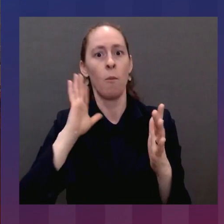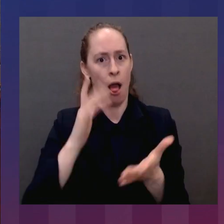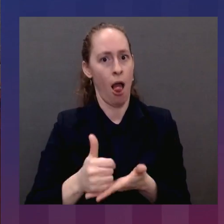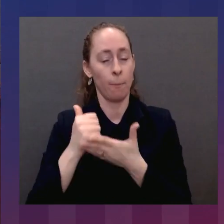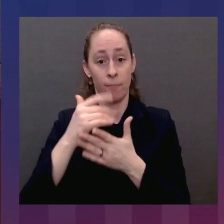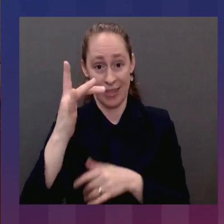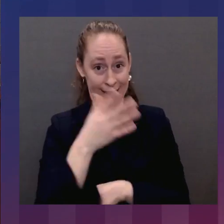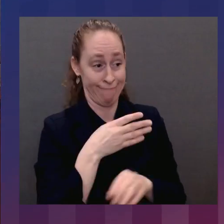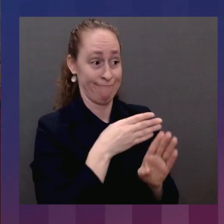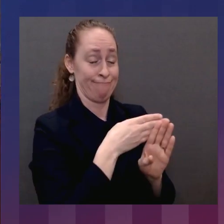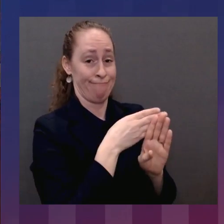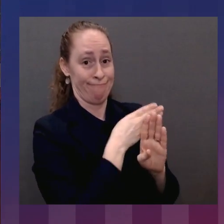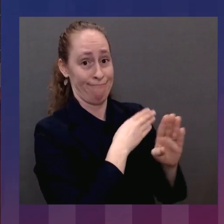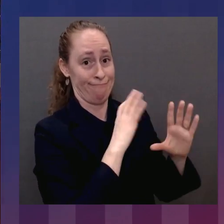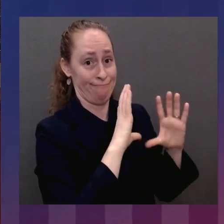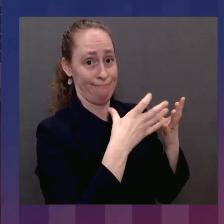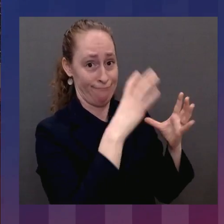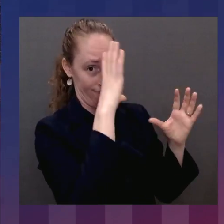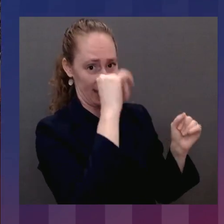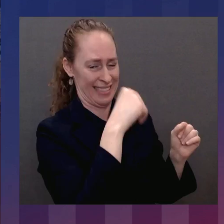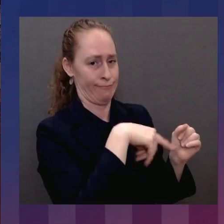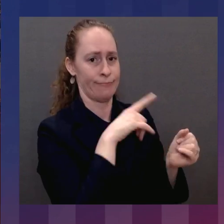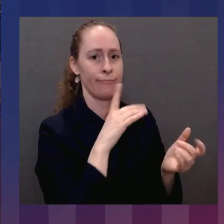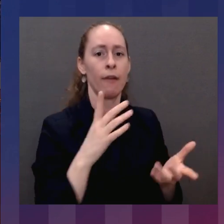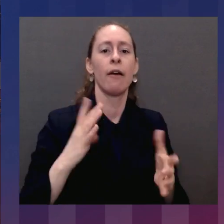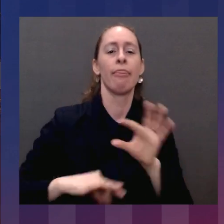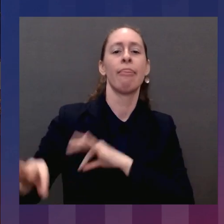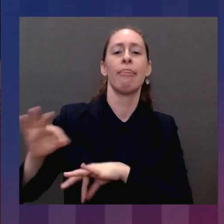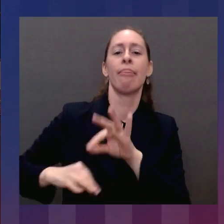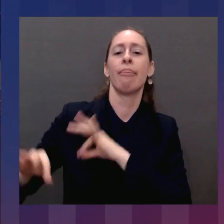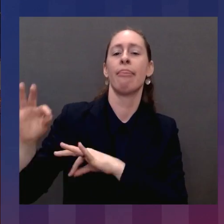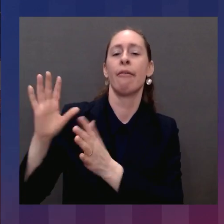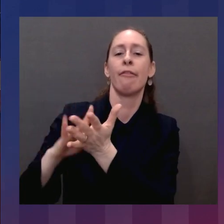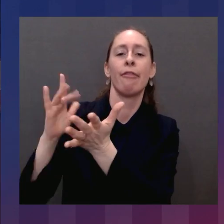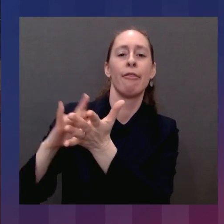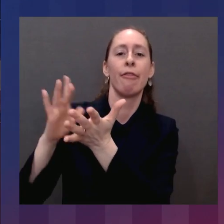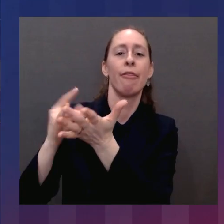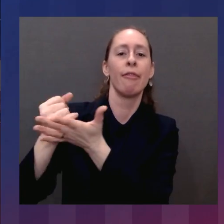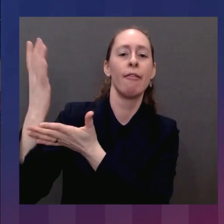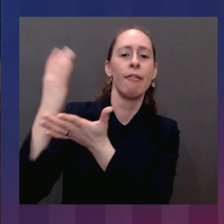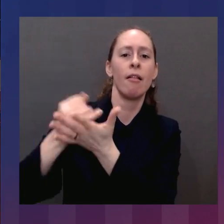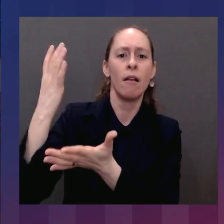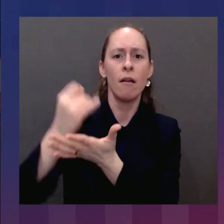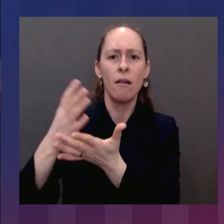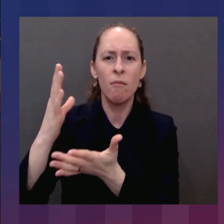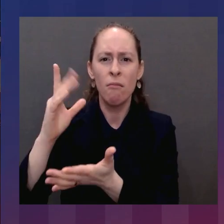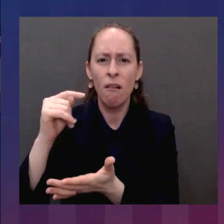was to keep pandemic relief funds from being wasted. Remember we had those debates about whether or not those watchdogs